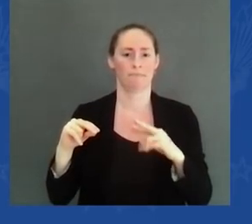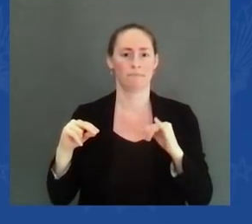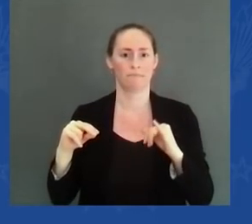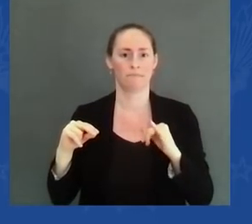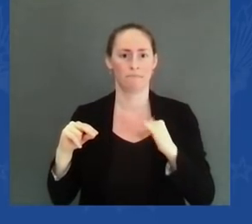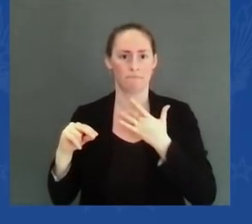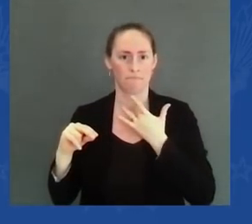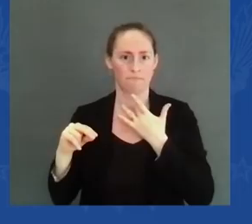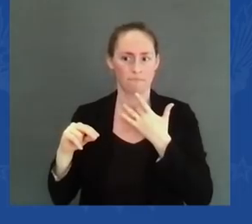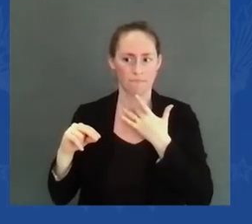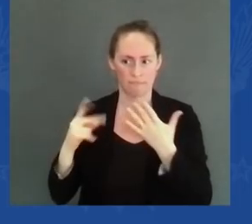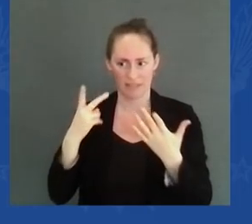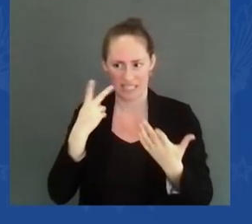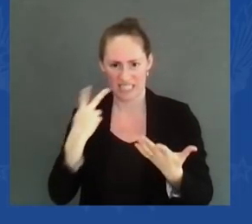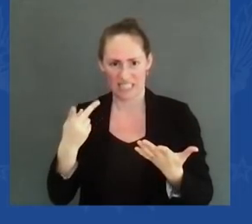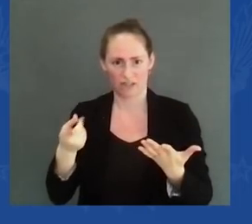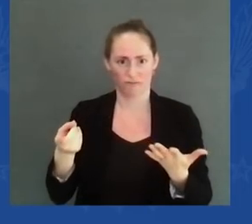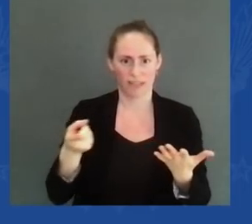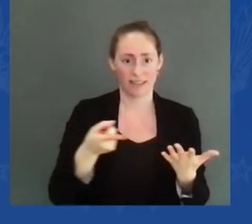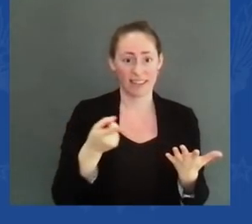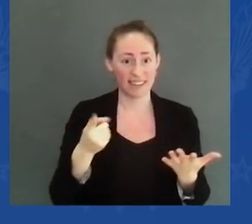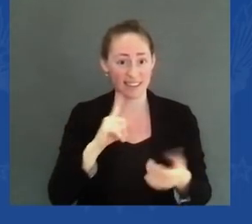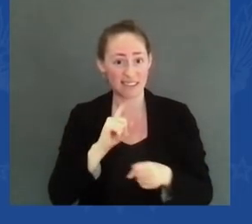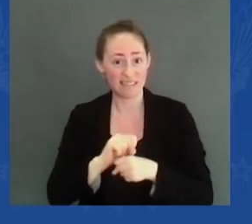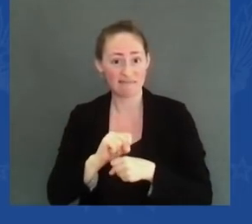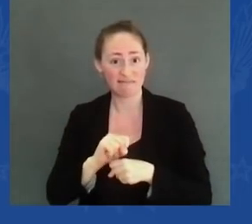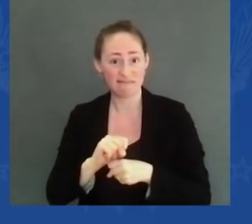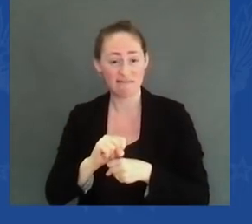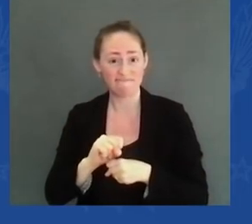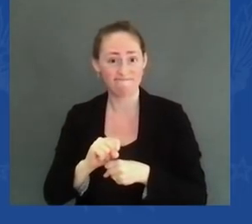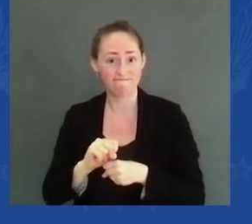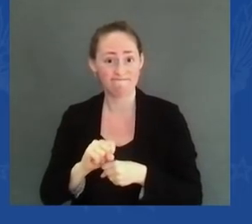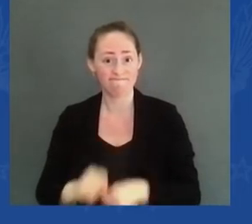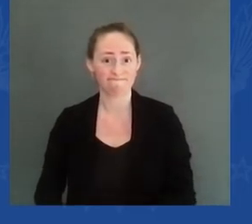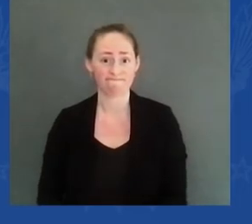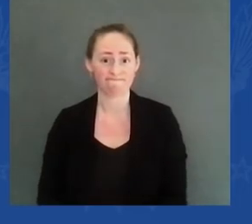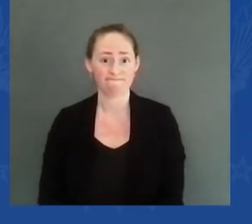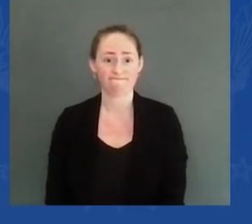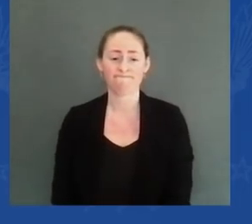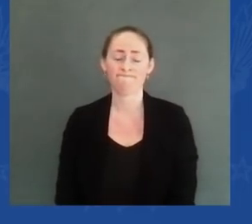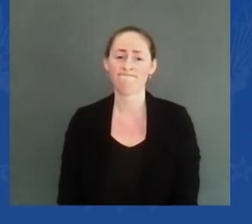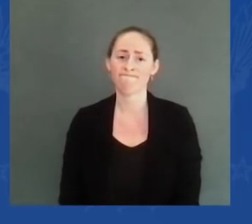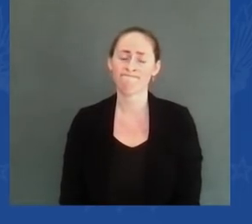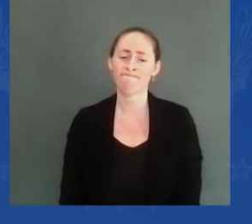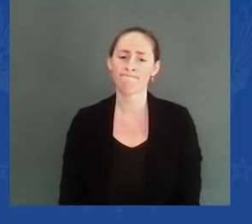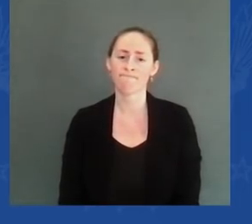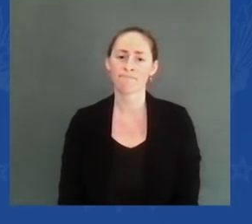who are just trying to get by in these homes, in these alleys here, working their butts off,